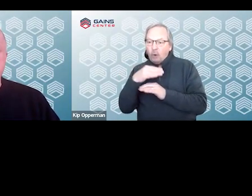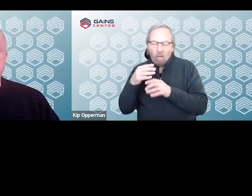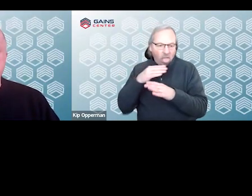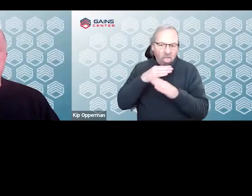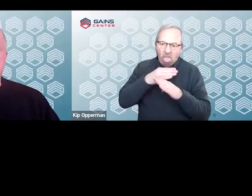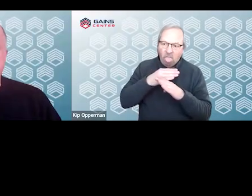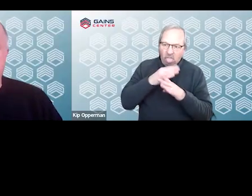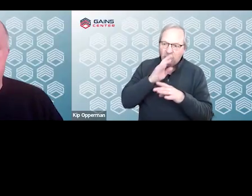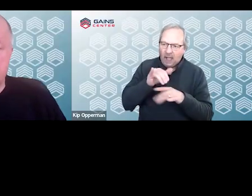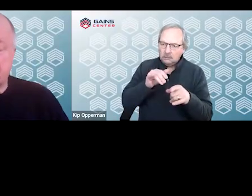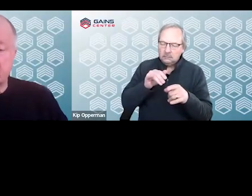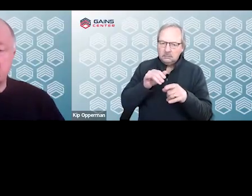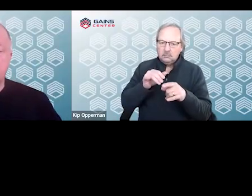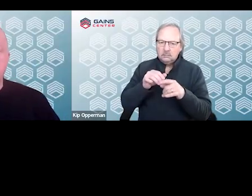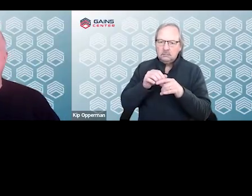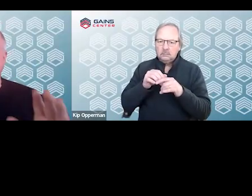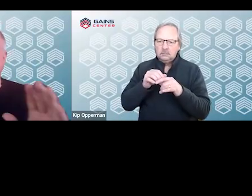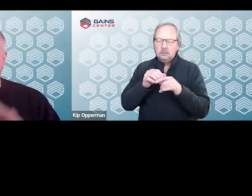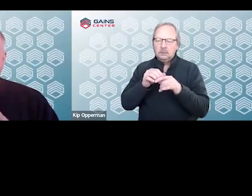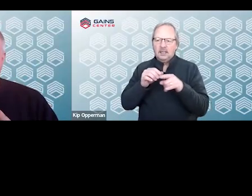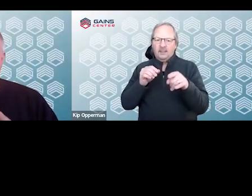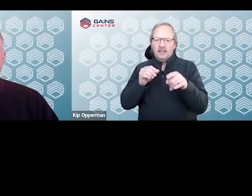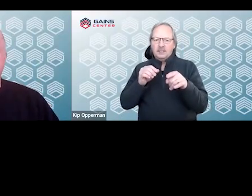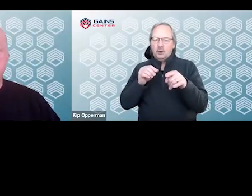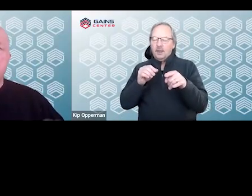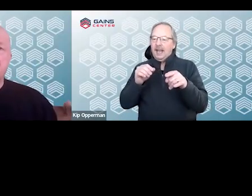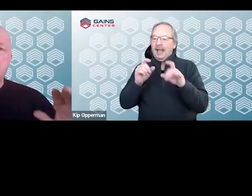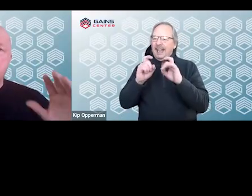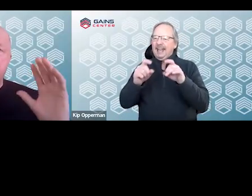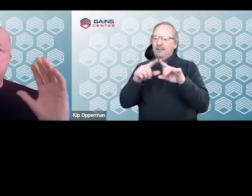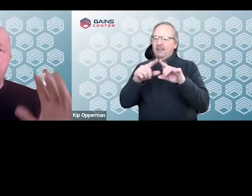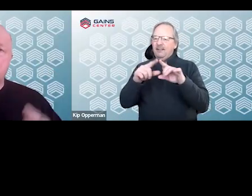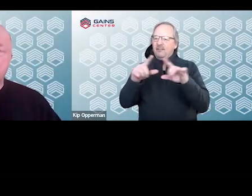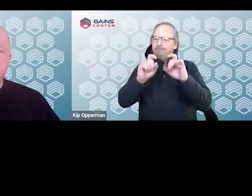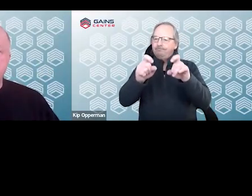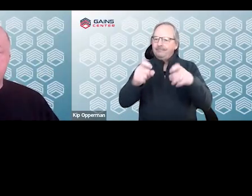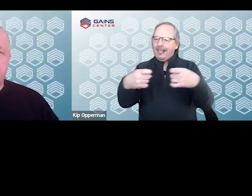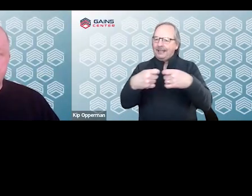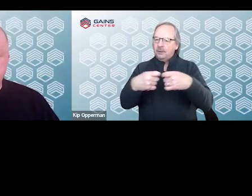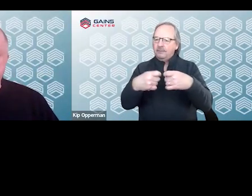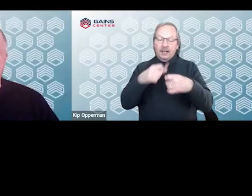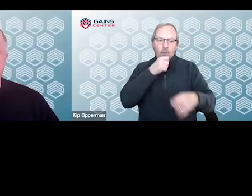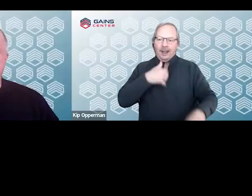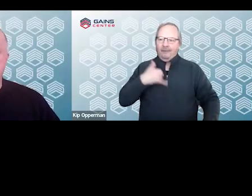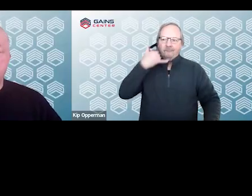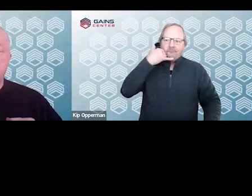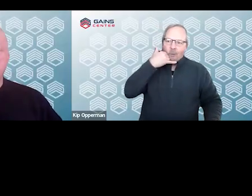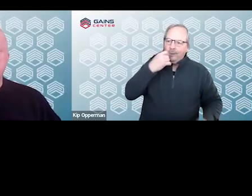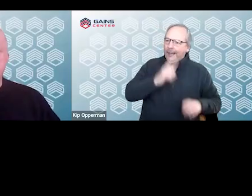These are some of the gift cards that are delivered electronically to people. If they don't have phones so that they can't accept them electronically,